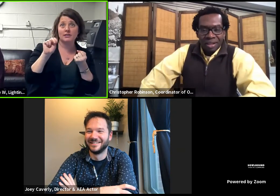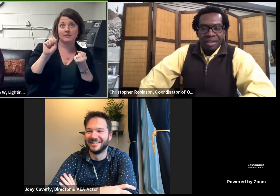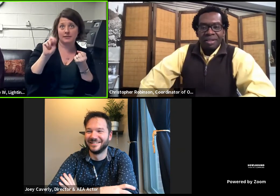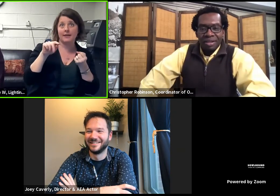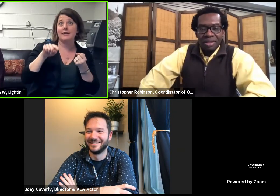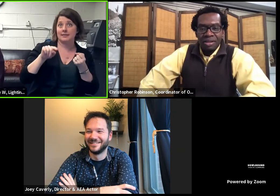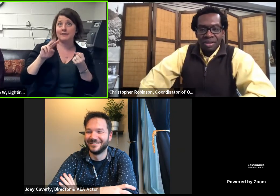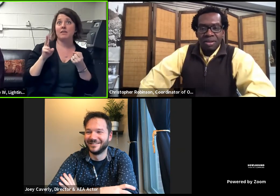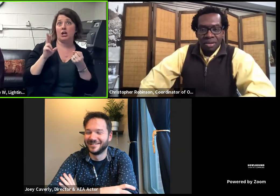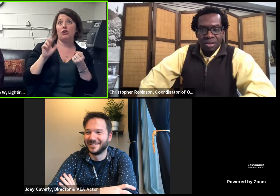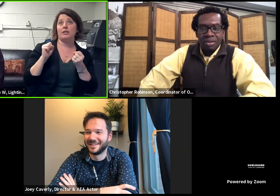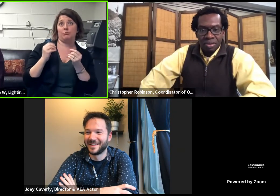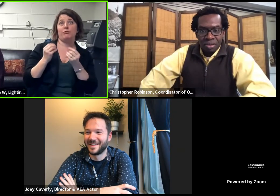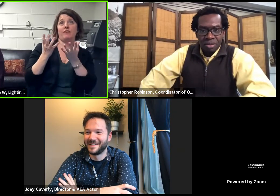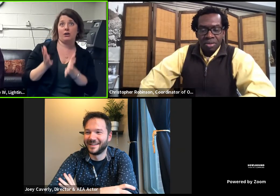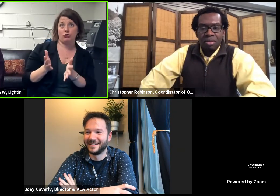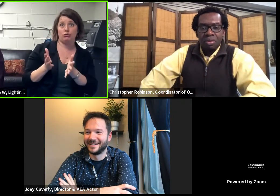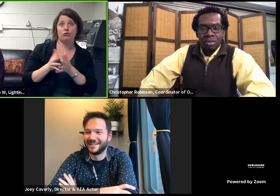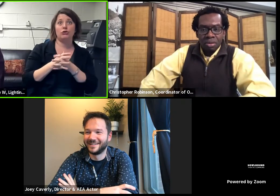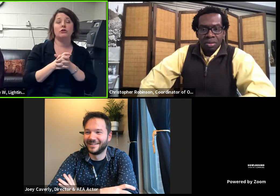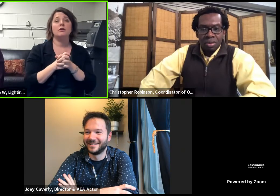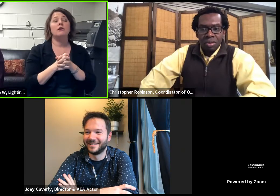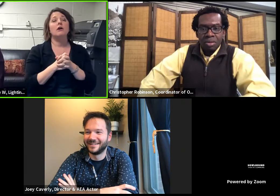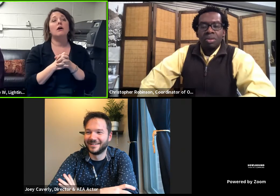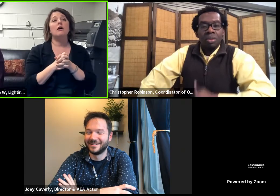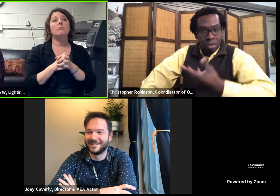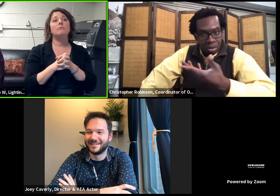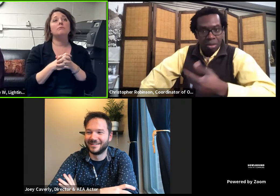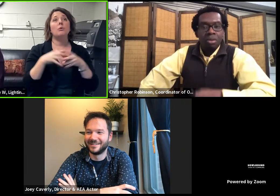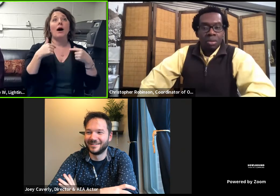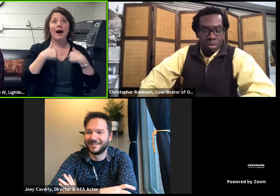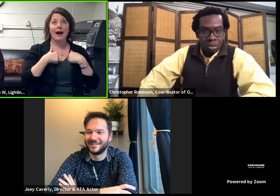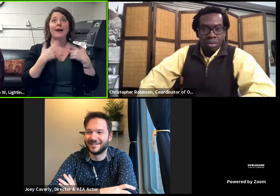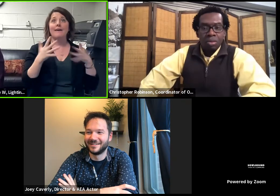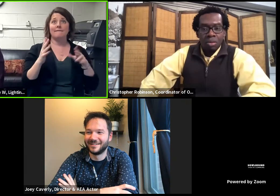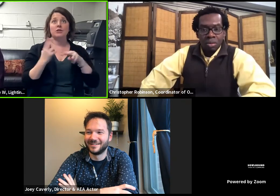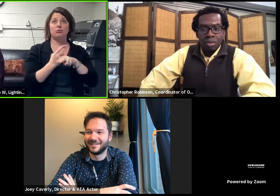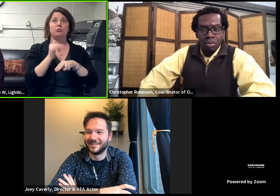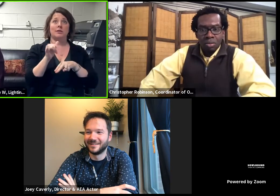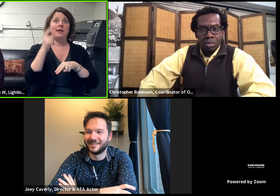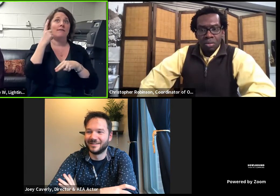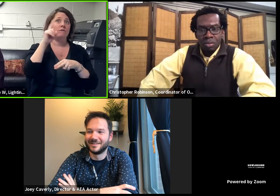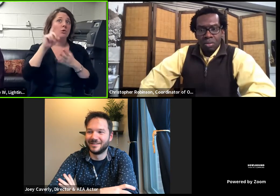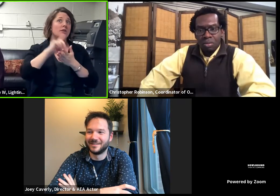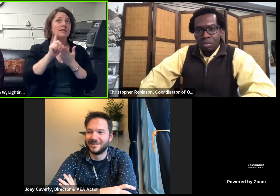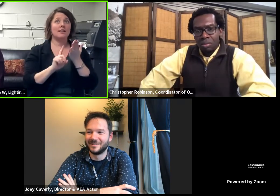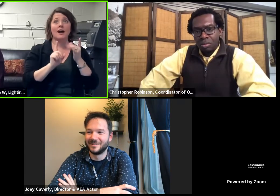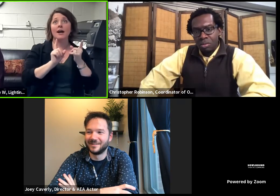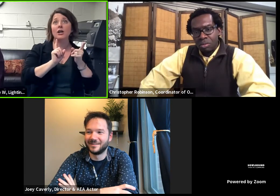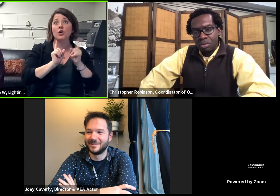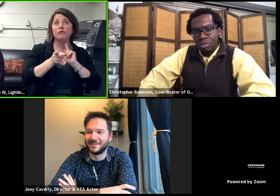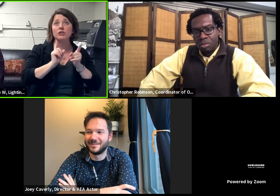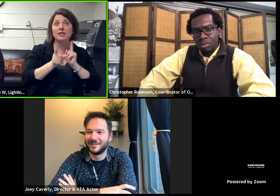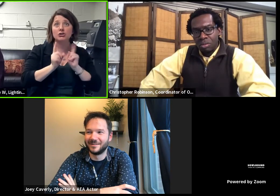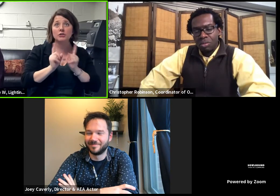So and you talked about, like, this thing's sponsored by Sorenson. That's one of the people that are supporting this. That's a VRS company.